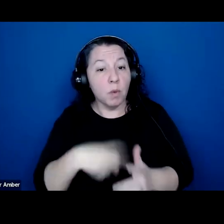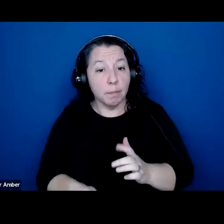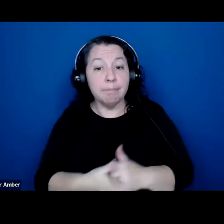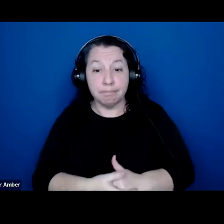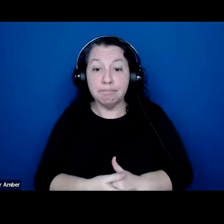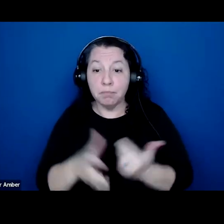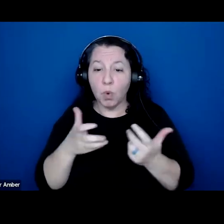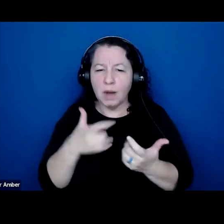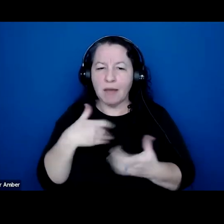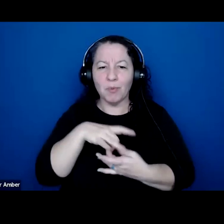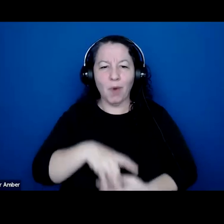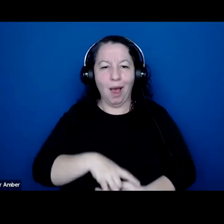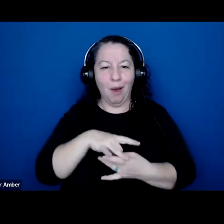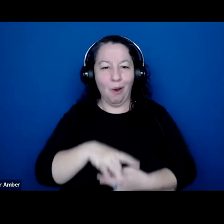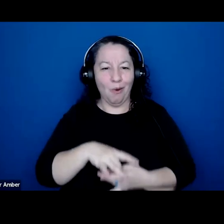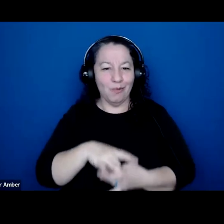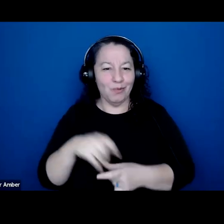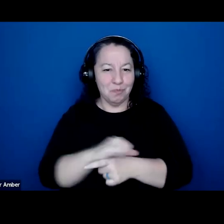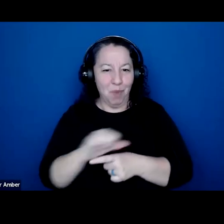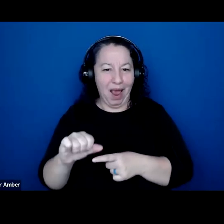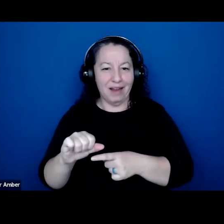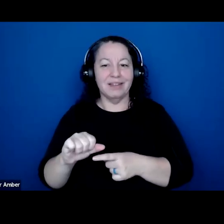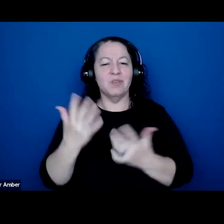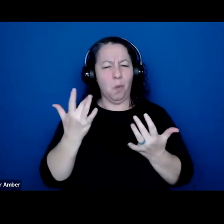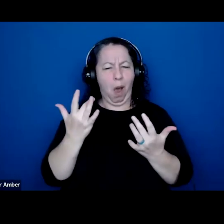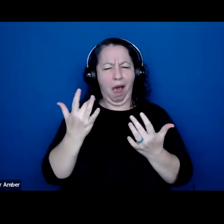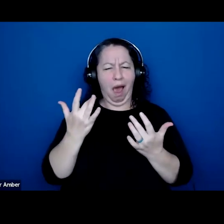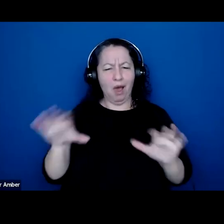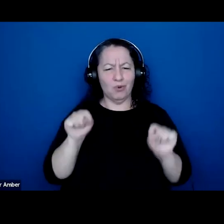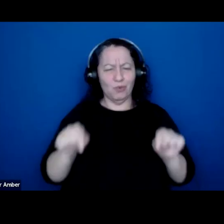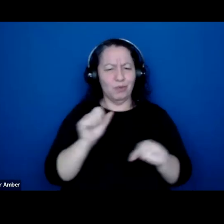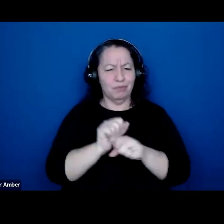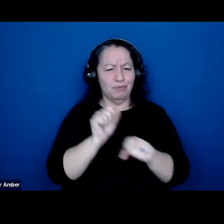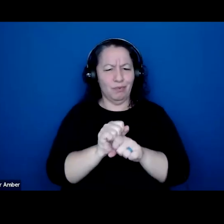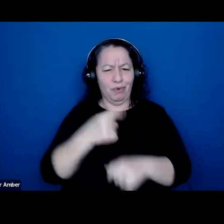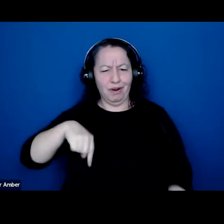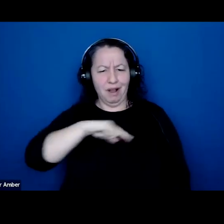to center ourselves in the "why" we do this work. Don't forget to take a deep breath.